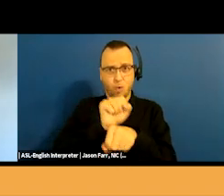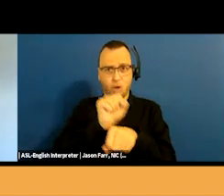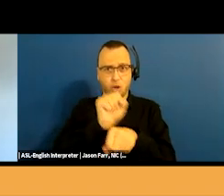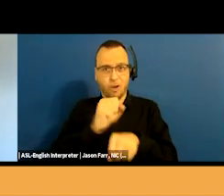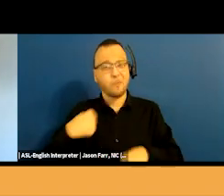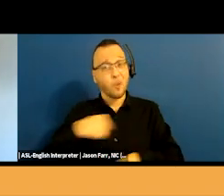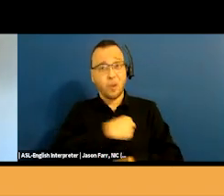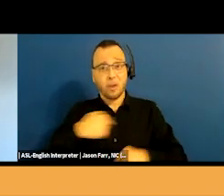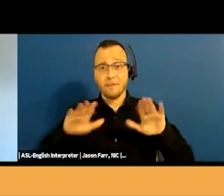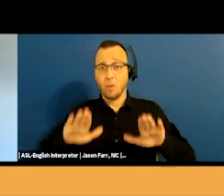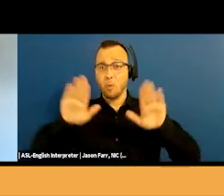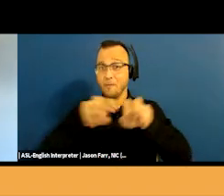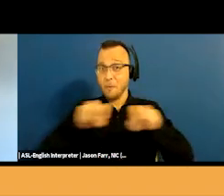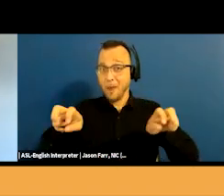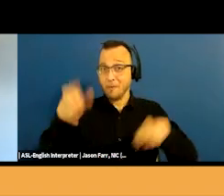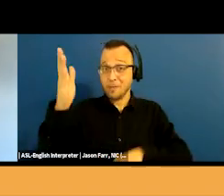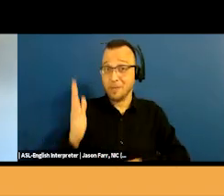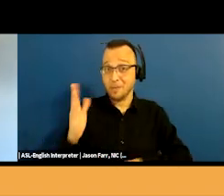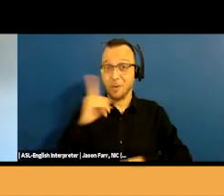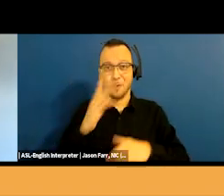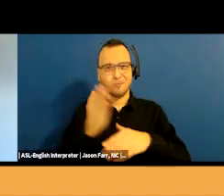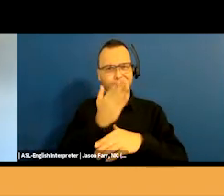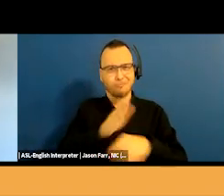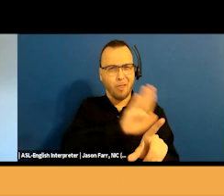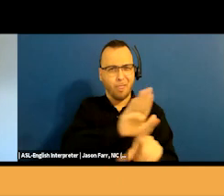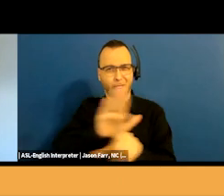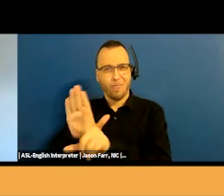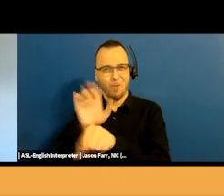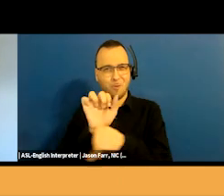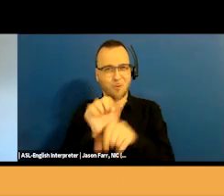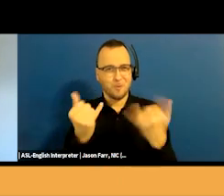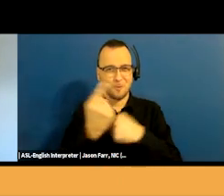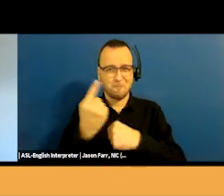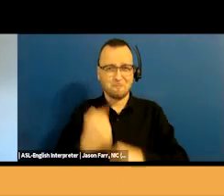We have had an overwhelming response to today's webinar. So that's wonderful for us to know